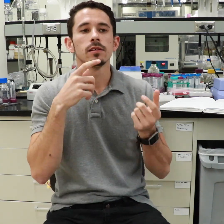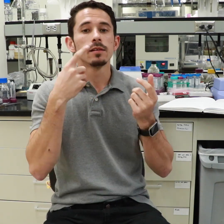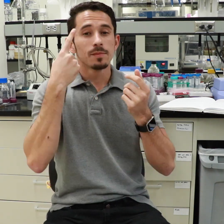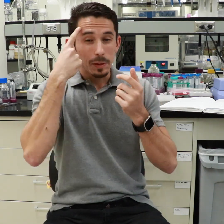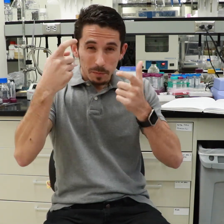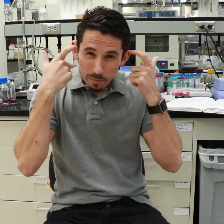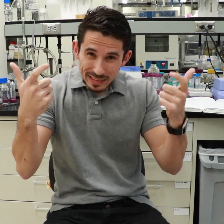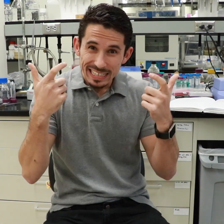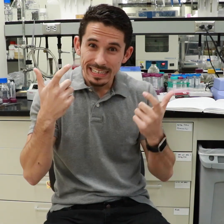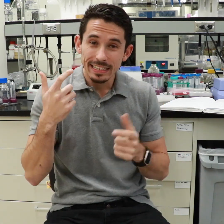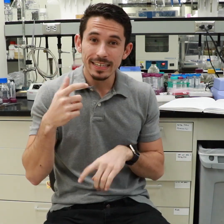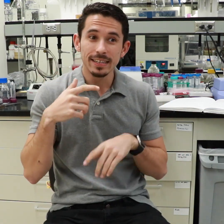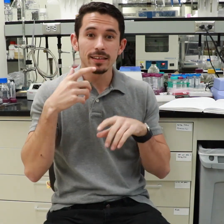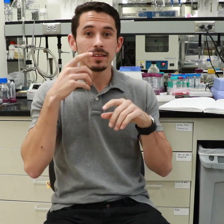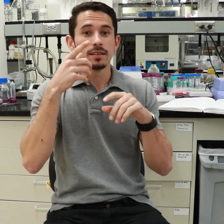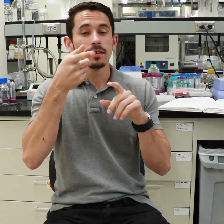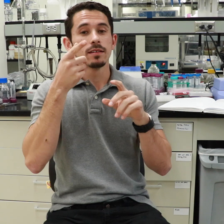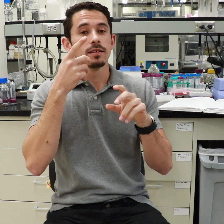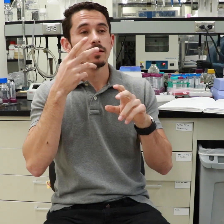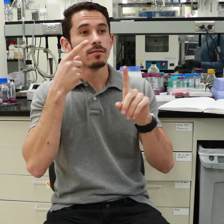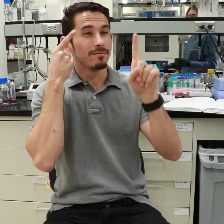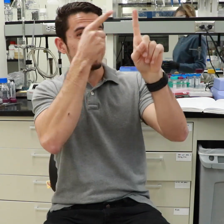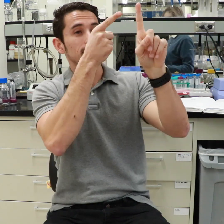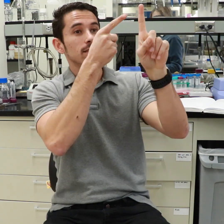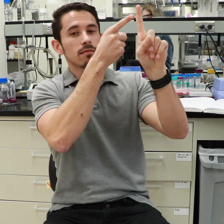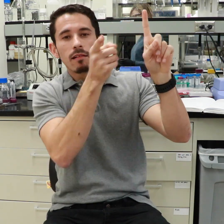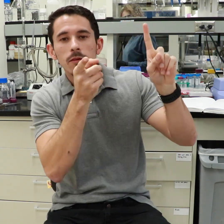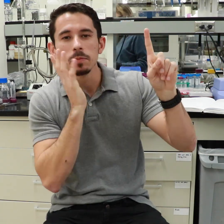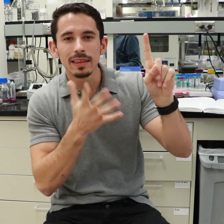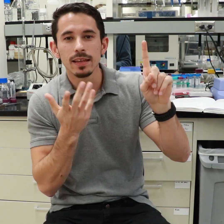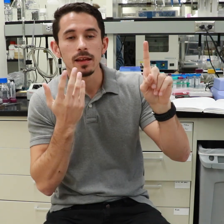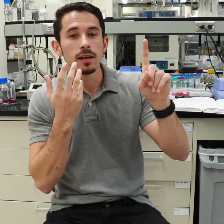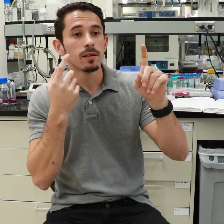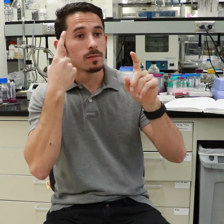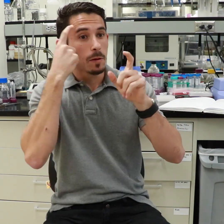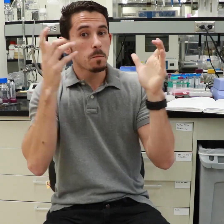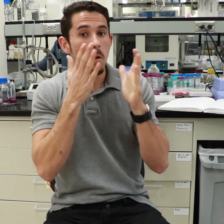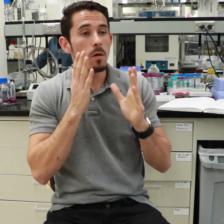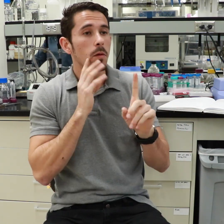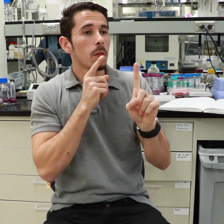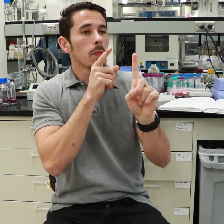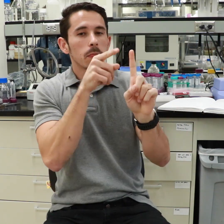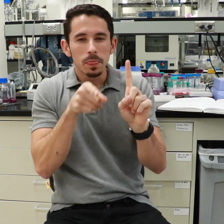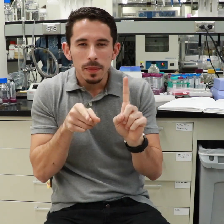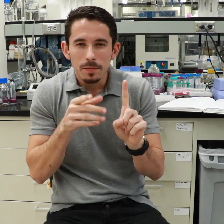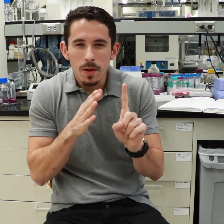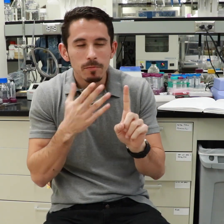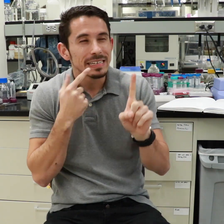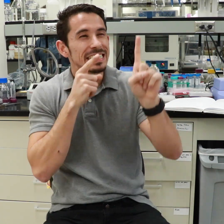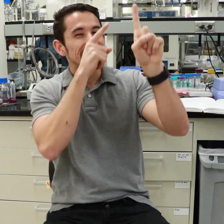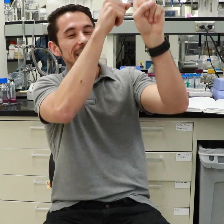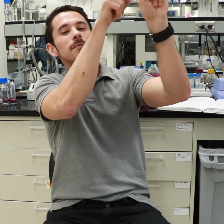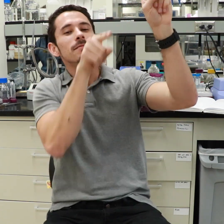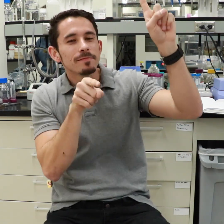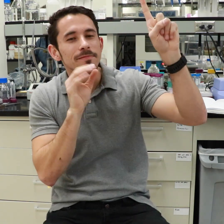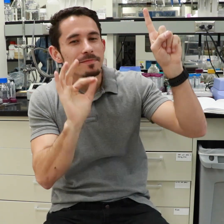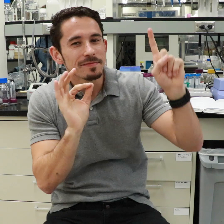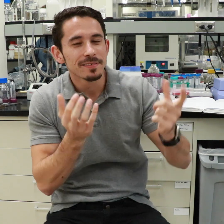Second, think big! You’ll achieve something alongside your dream, but if you dream small then your achievement could be smaller than your dream.